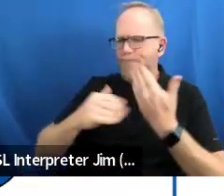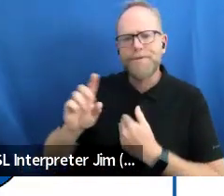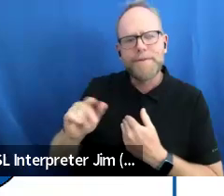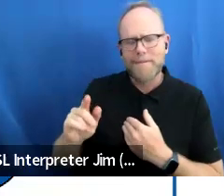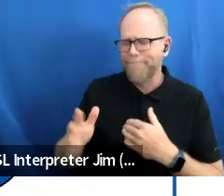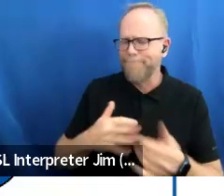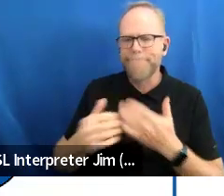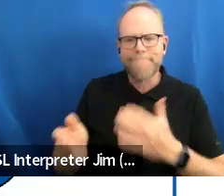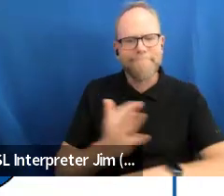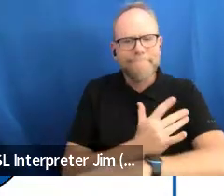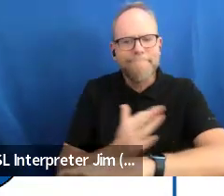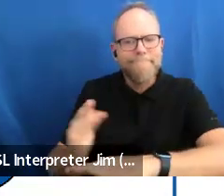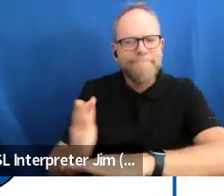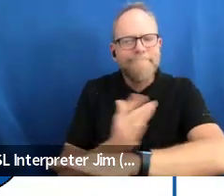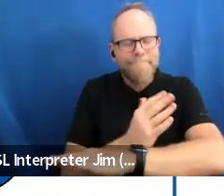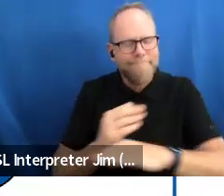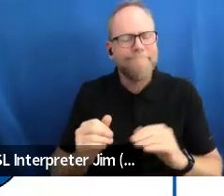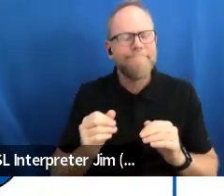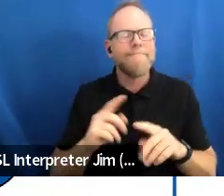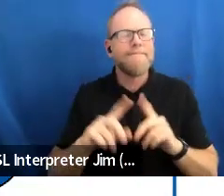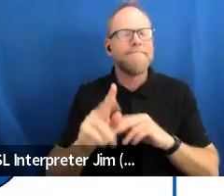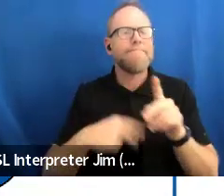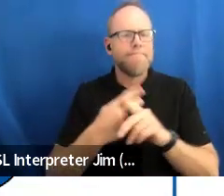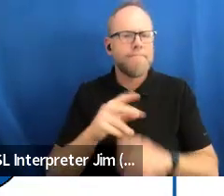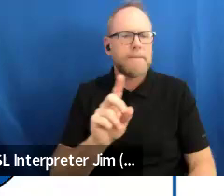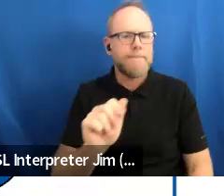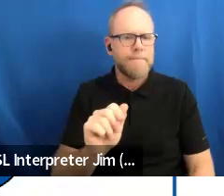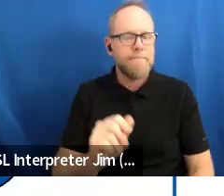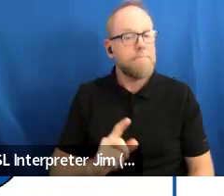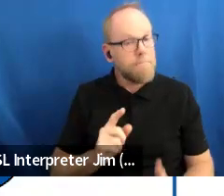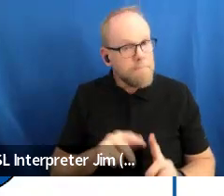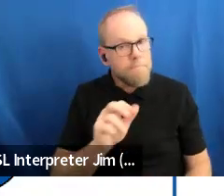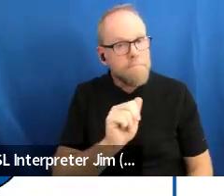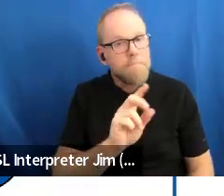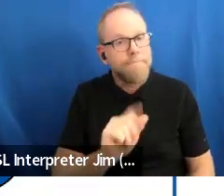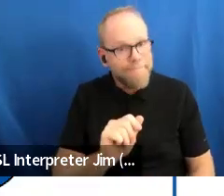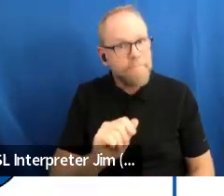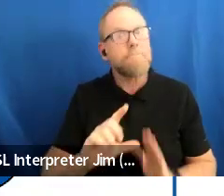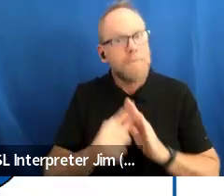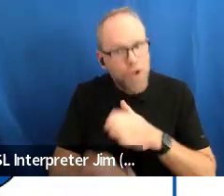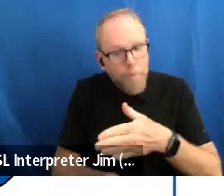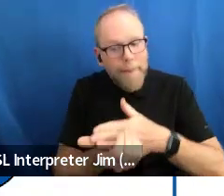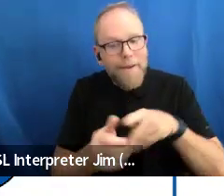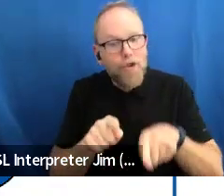Many, many types of disabilities. And in fact, the ADA was amended in 2008.